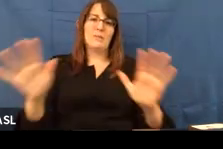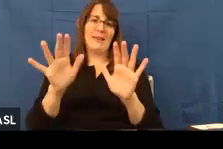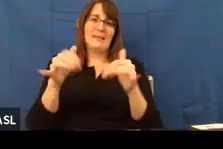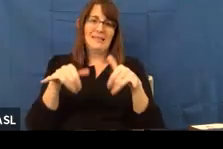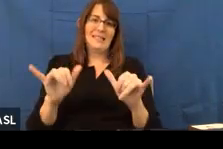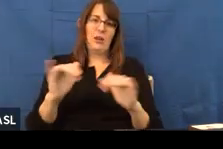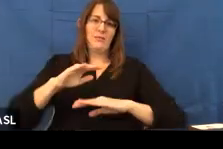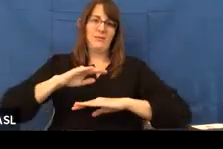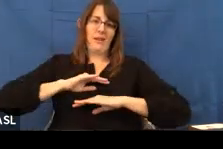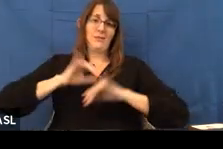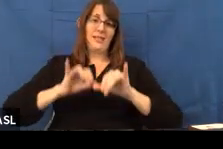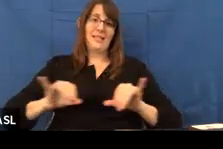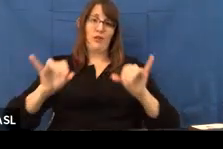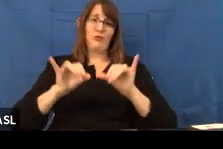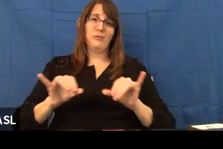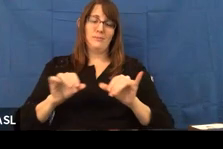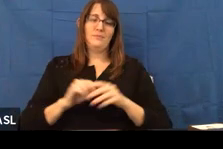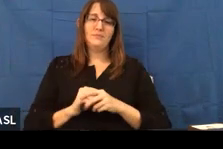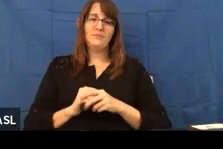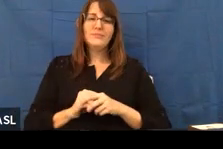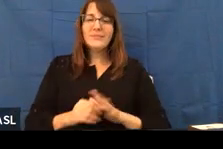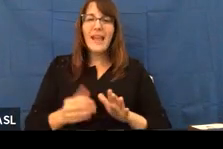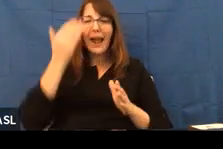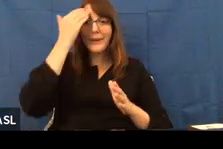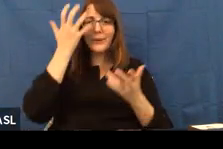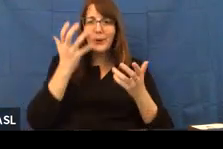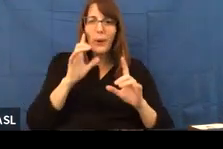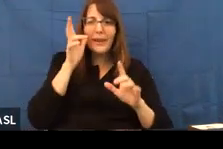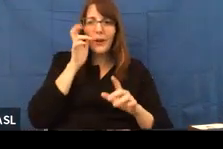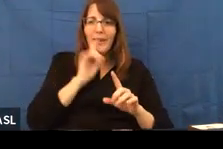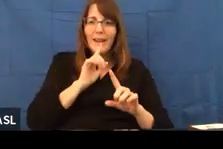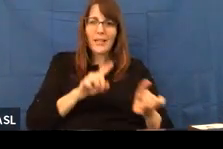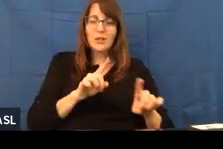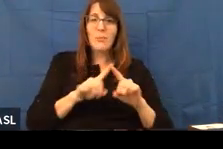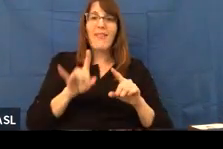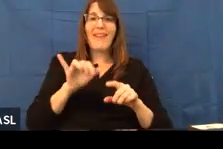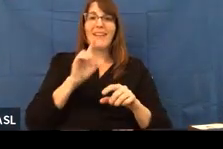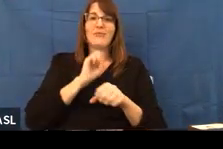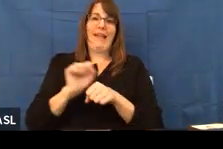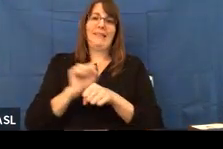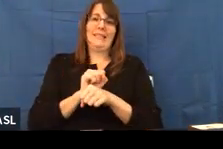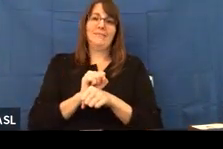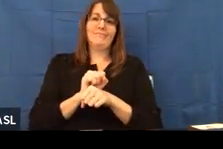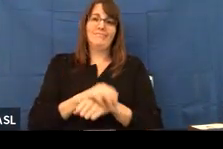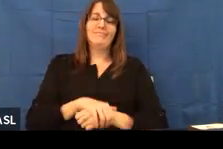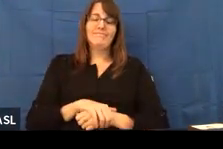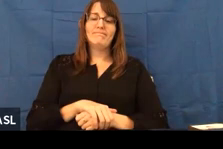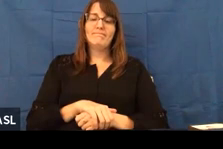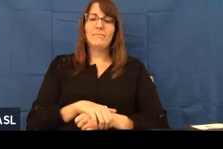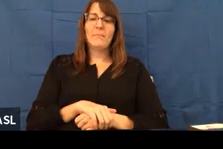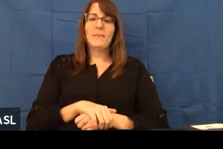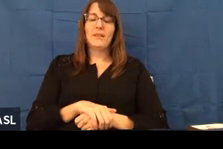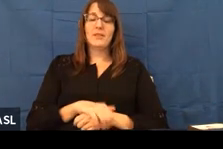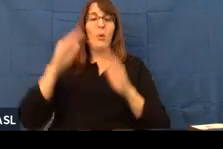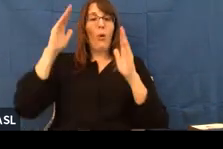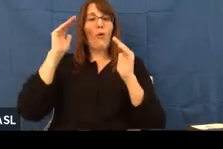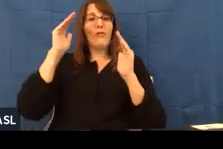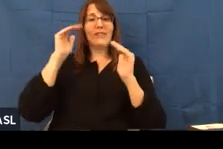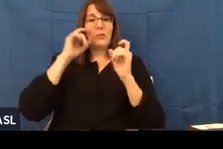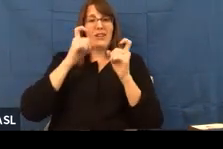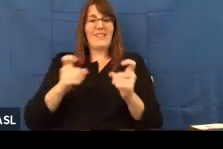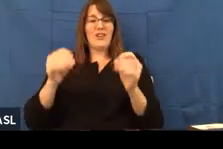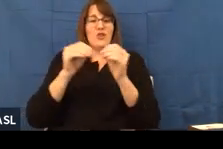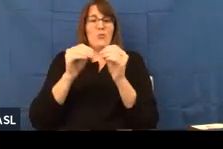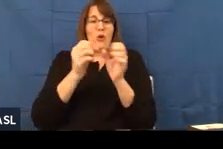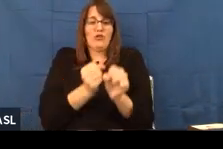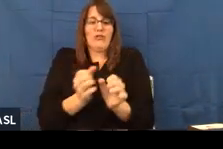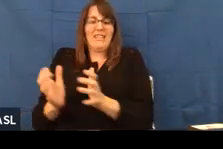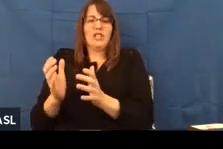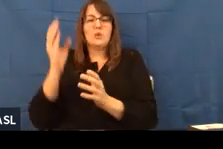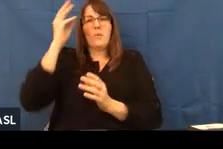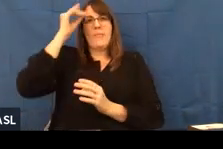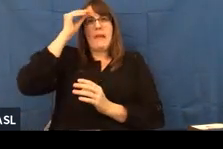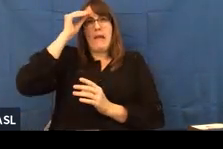Allison Frenzel : So there are. I know that's not like the answer, people want to hear but is the reality. And so what we're going to do is really hopefully give you some stuff that that will make you think kind of outside the box and